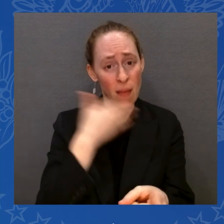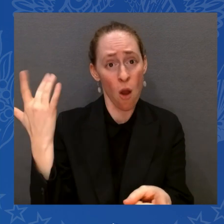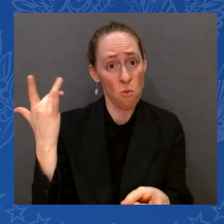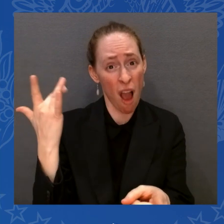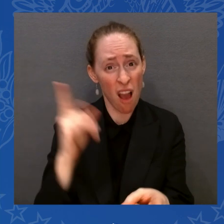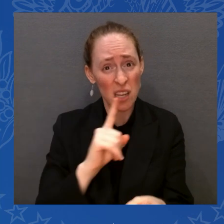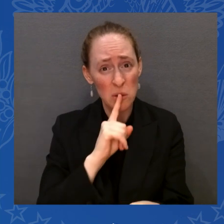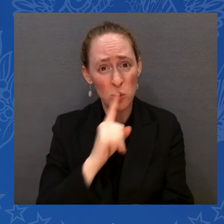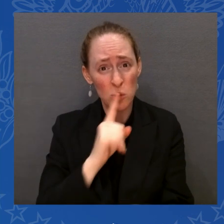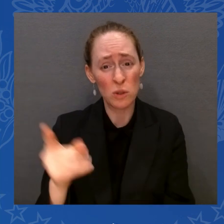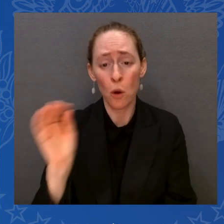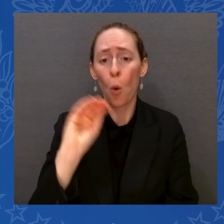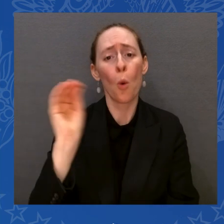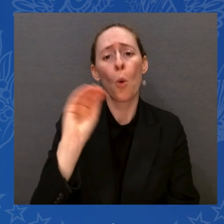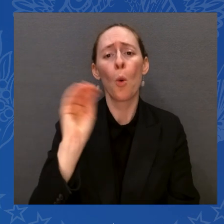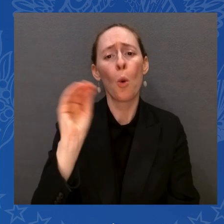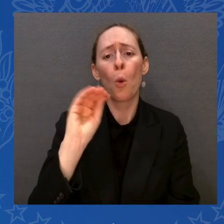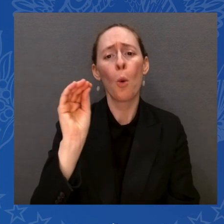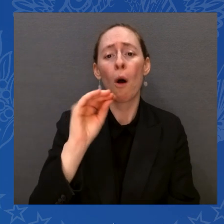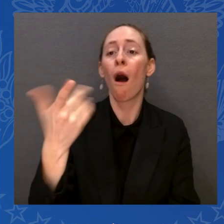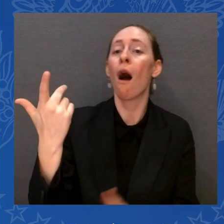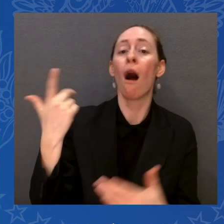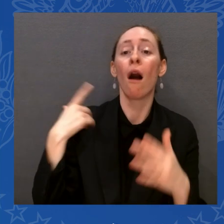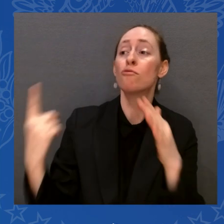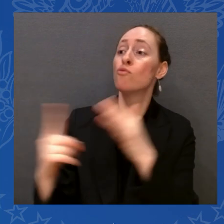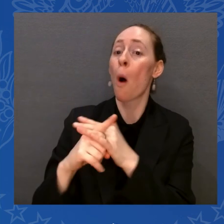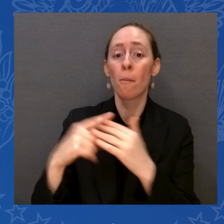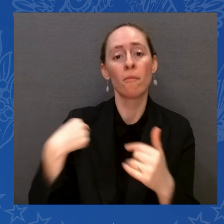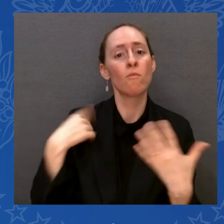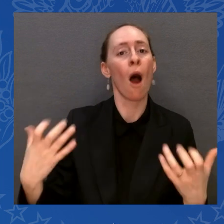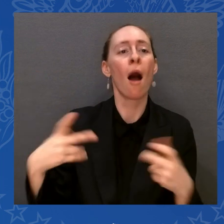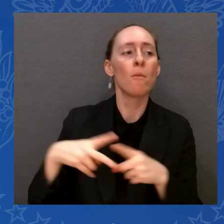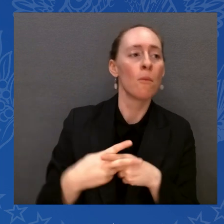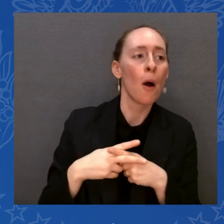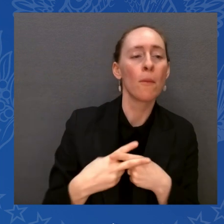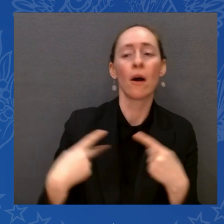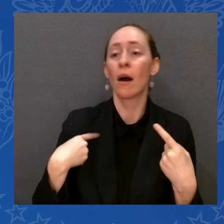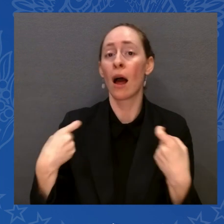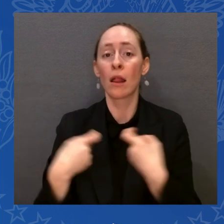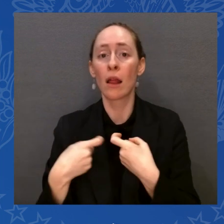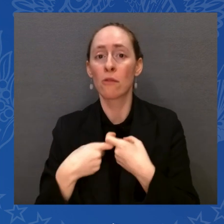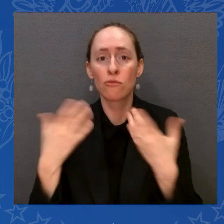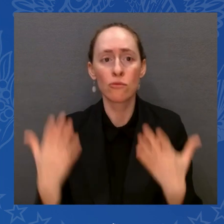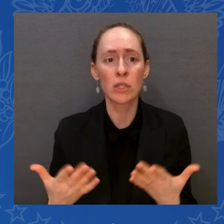"I want to be a plumber," or "I want to be an electrician." It takes you four years busting your neck,